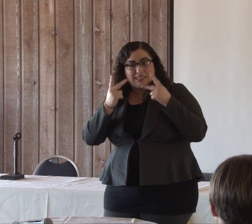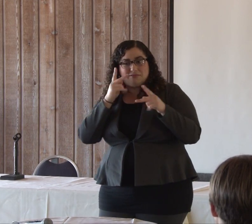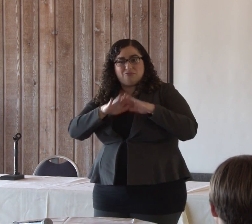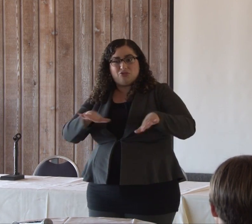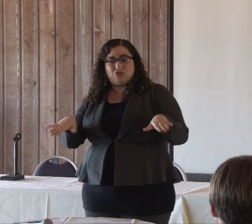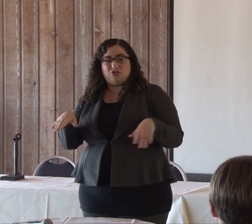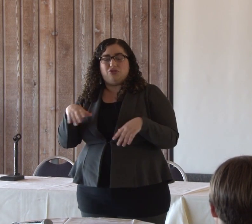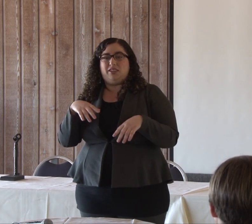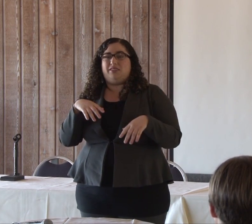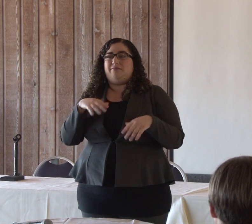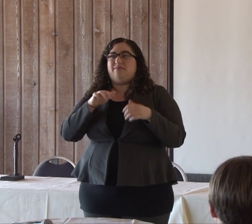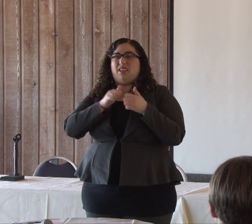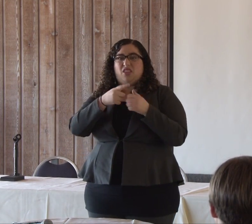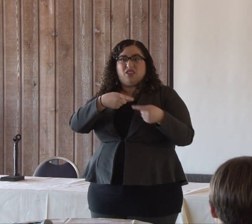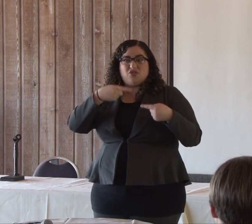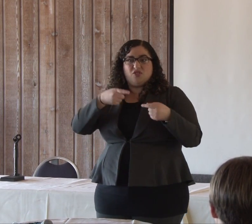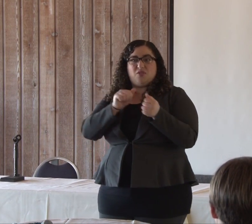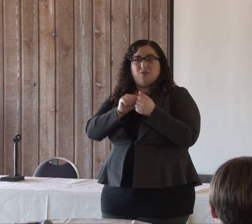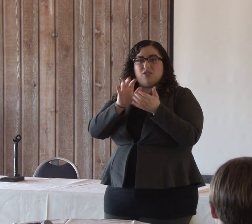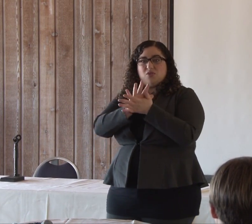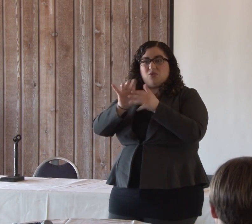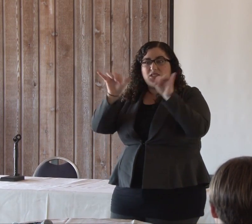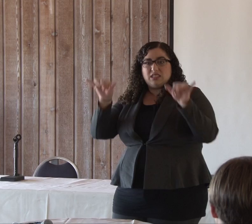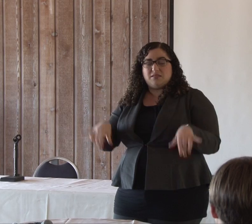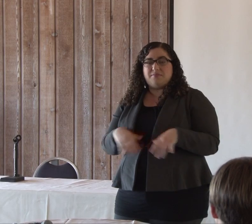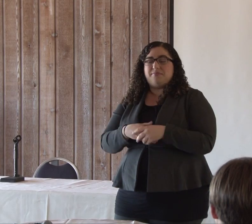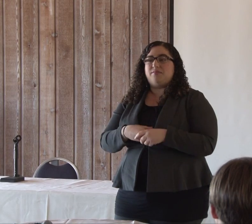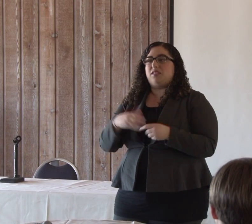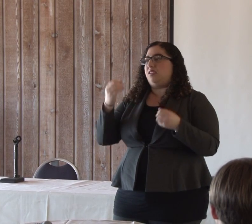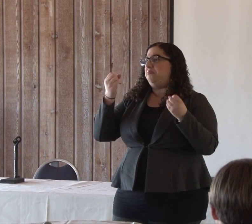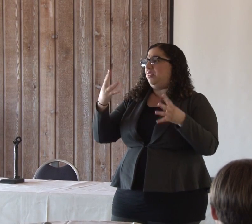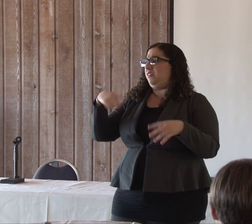interpreters who can tell you their experiences and how they navigate with Deaf